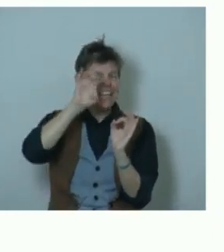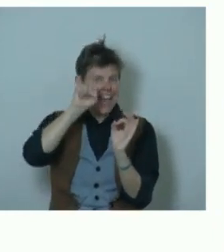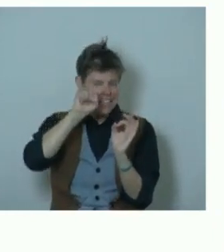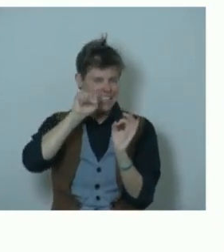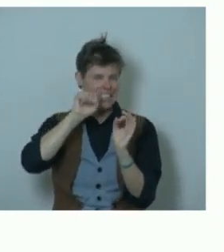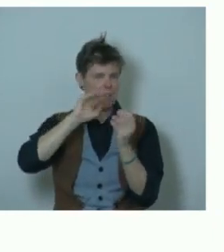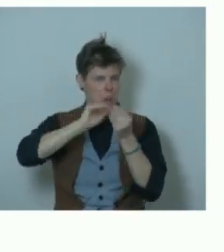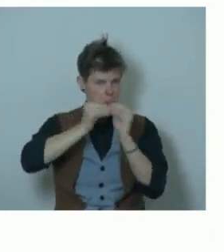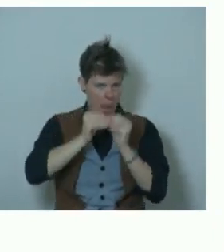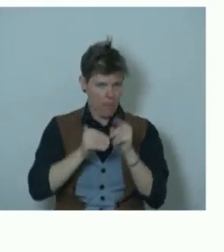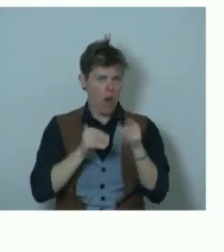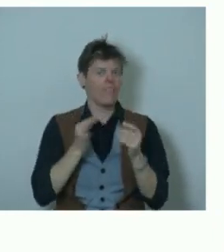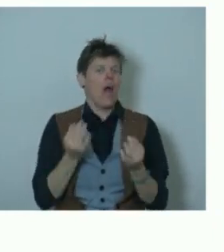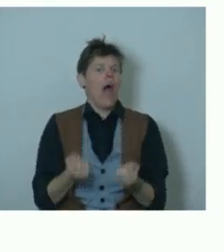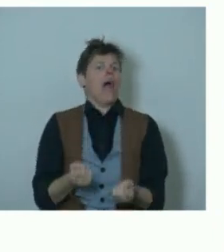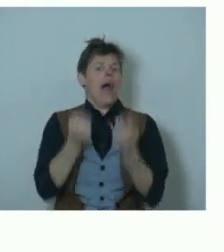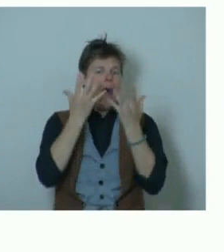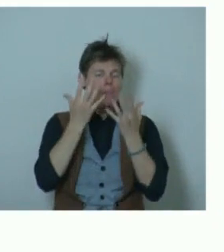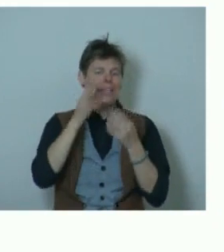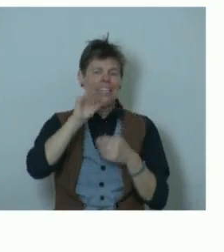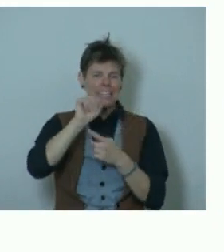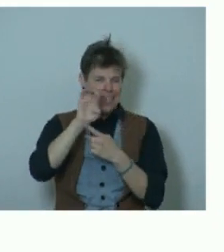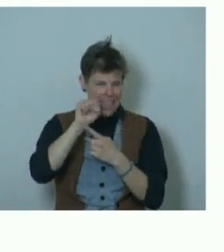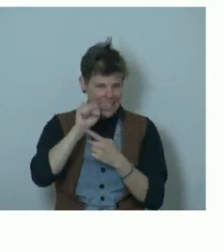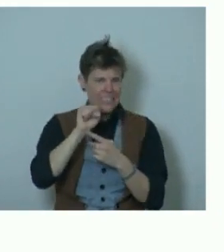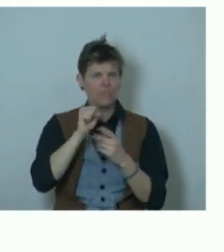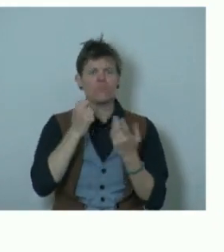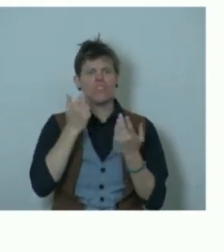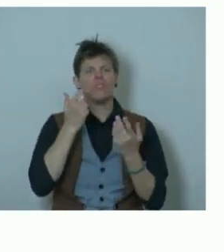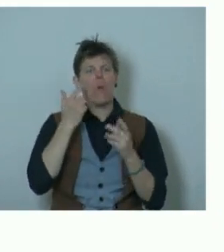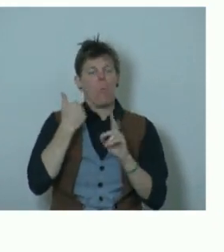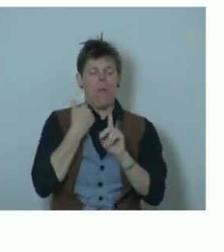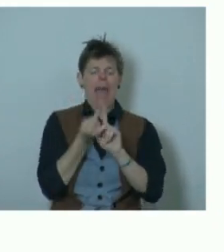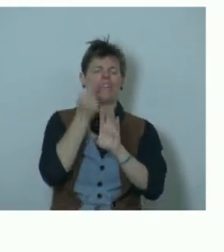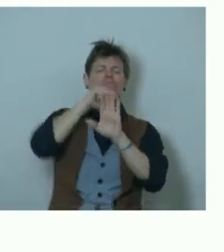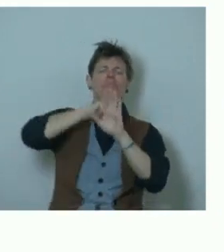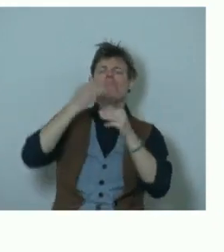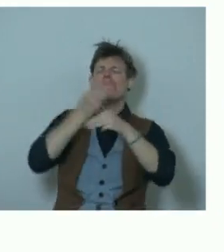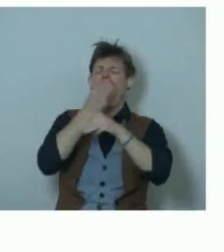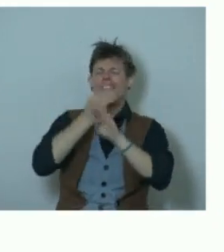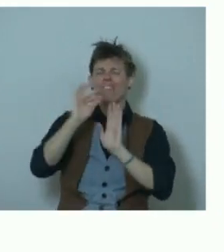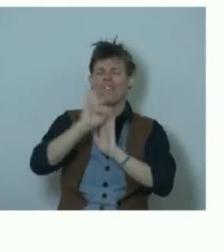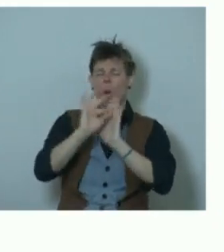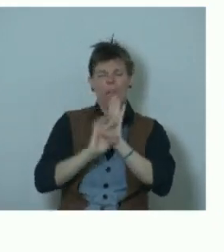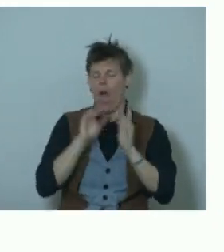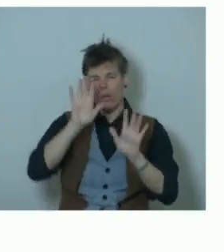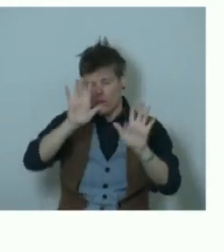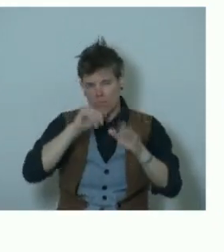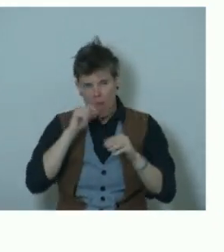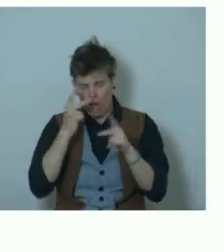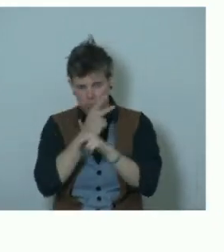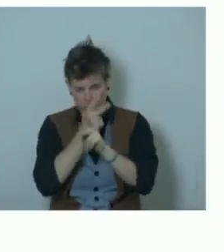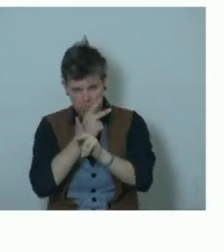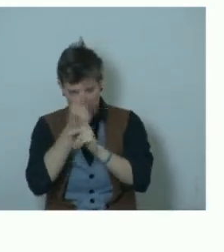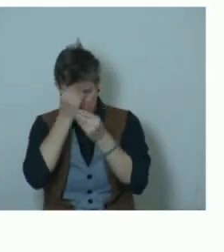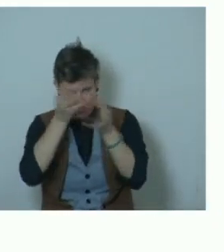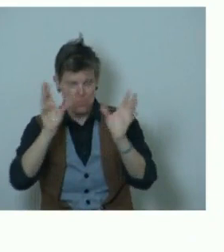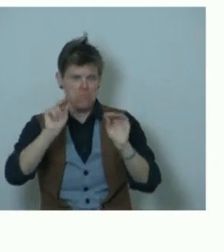I GAVE YOU TWO COUNTY GRAPHS. THE BLACK DOTS ARE ACTUAL CASES. THE NUMBER OF CASES. THE LOGARITHMS ARE HERE.